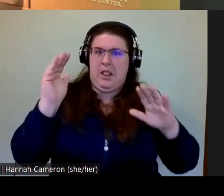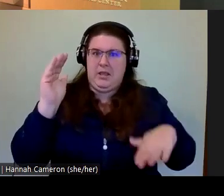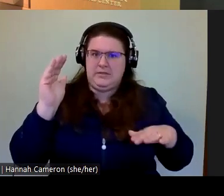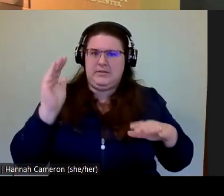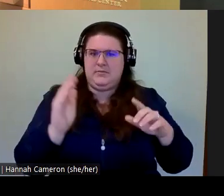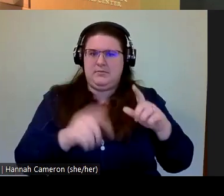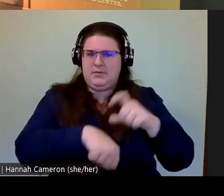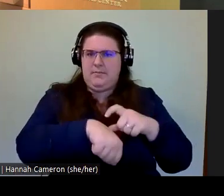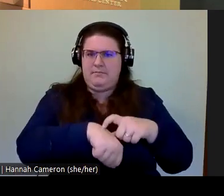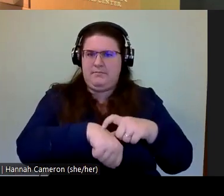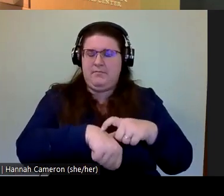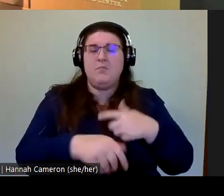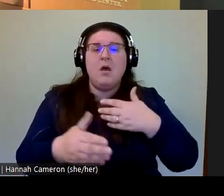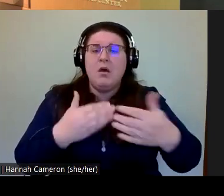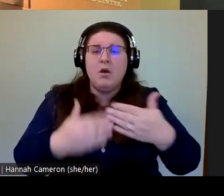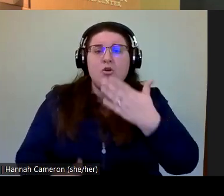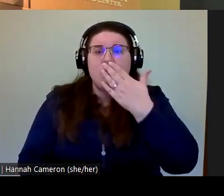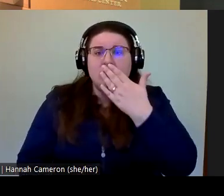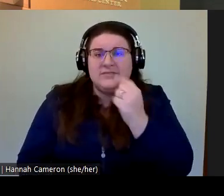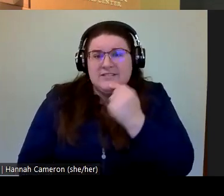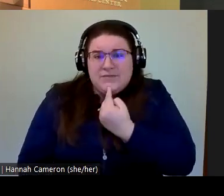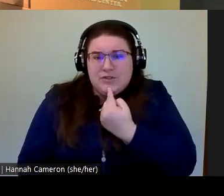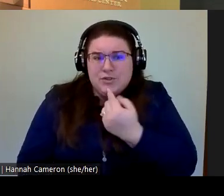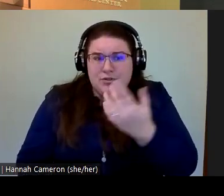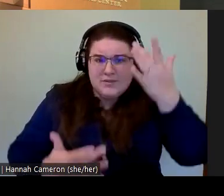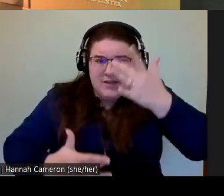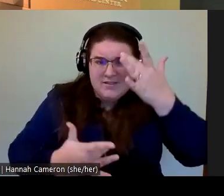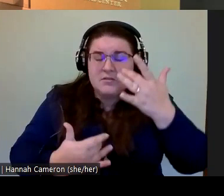if you resource it properly Implement a model like this properly you can really help quite a